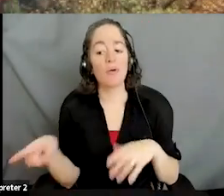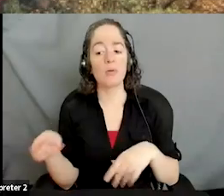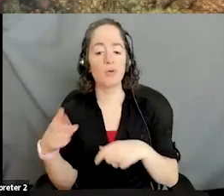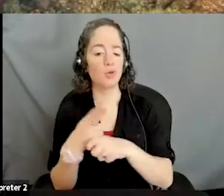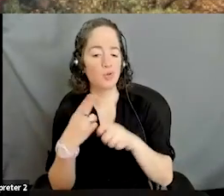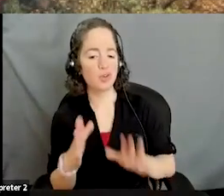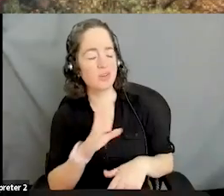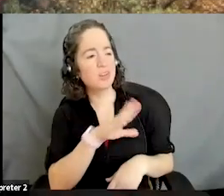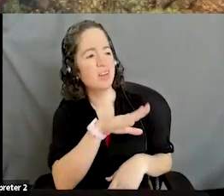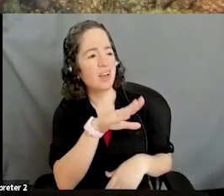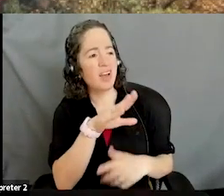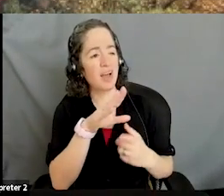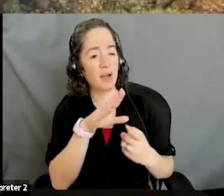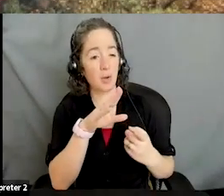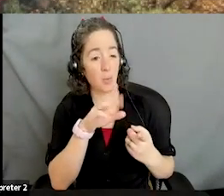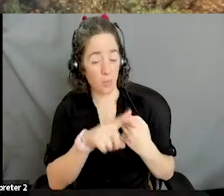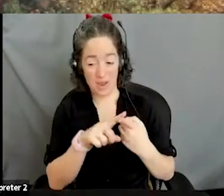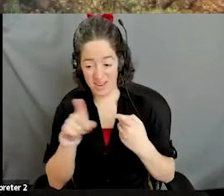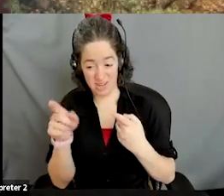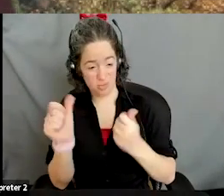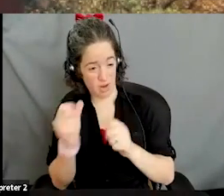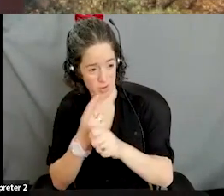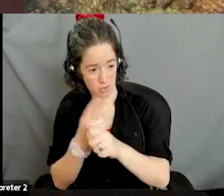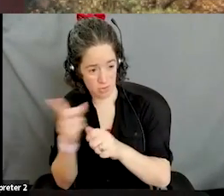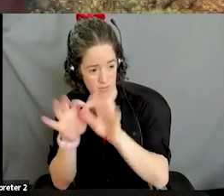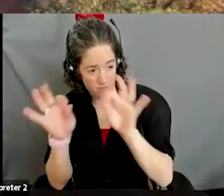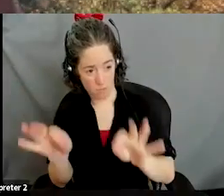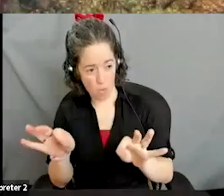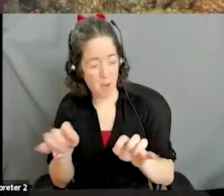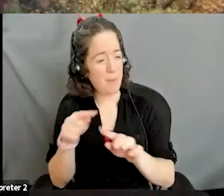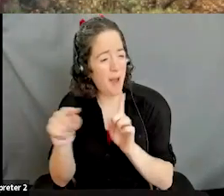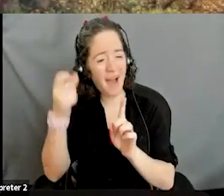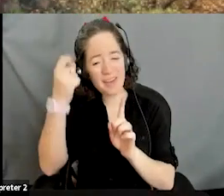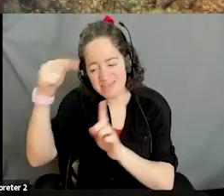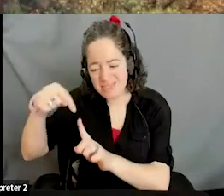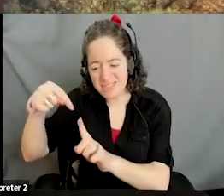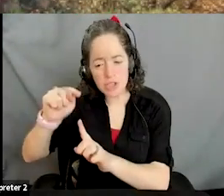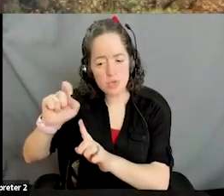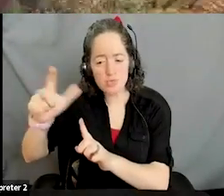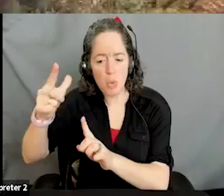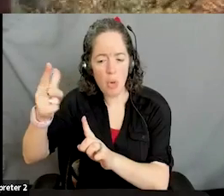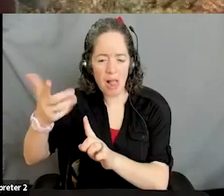using this technology, this is what it looks like for me. We were able to start grouping things together,